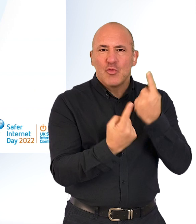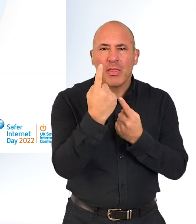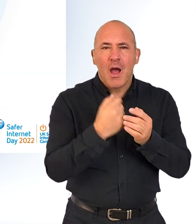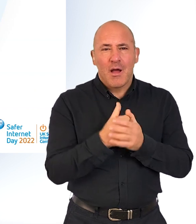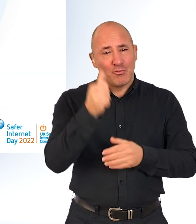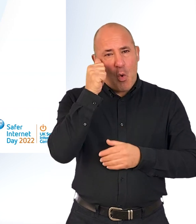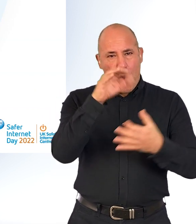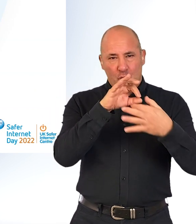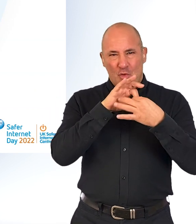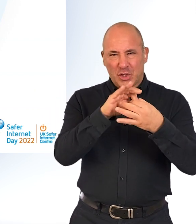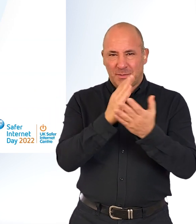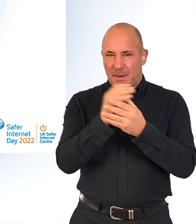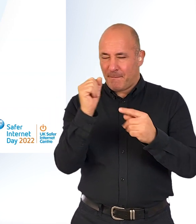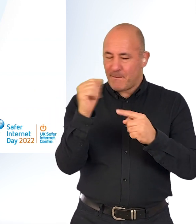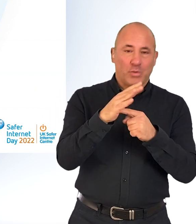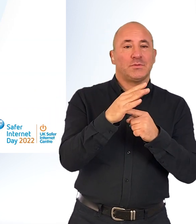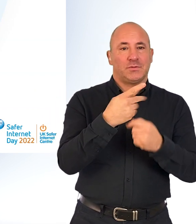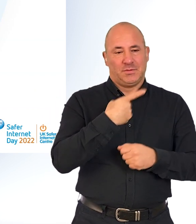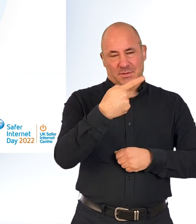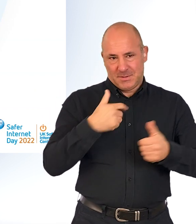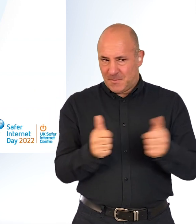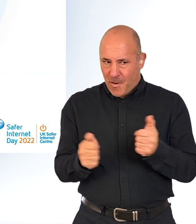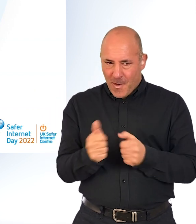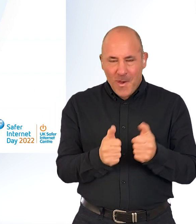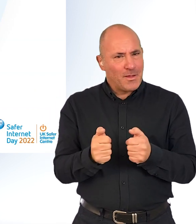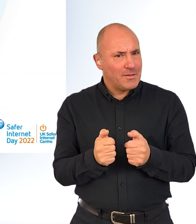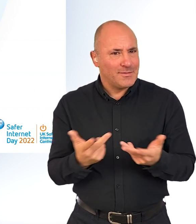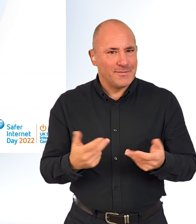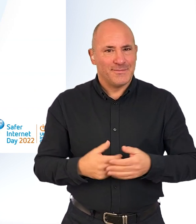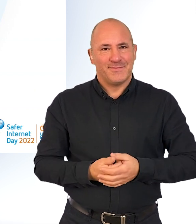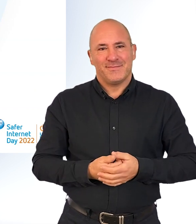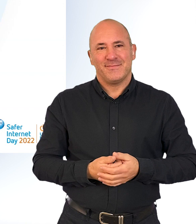and understand the importance of the relationships that exist between them and the other players.